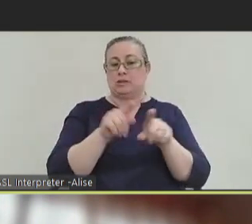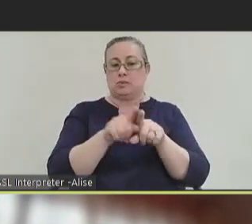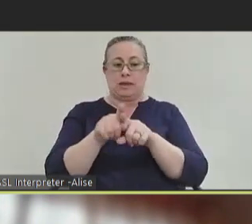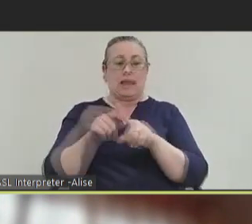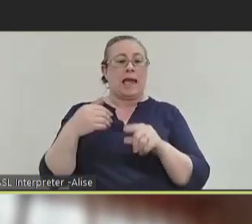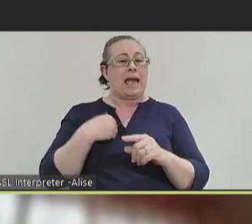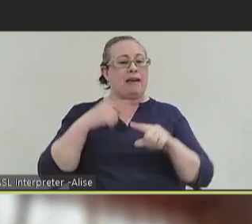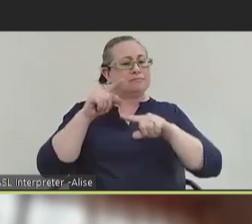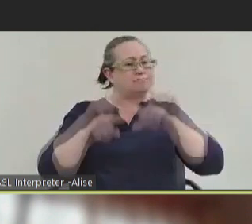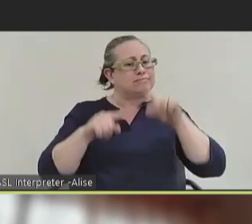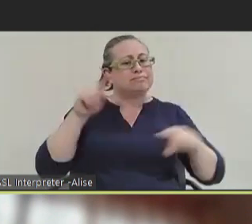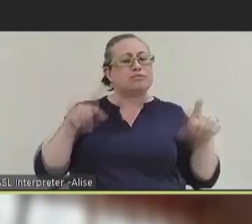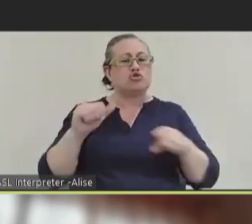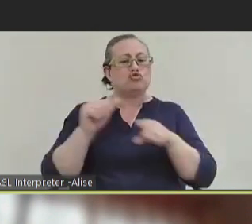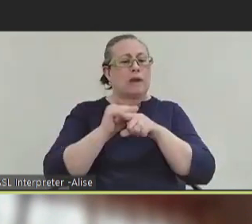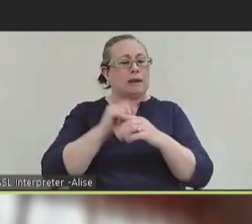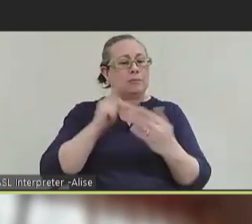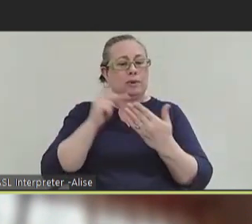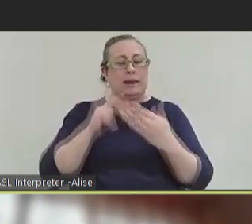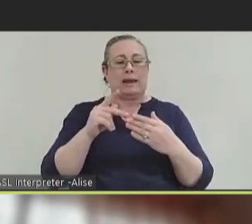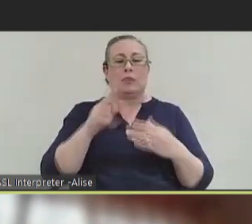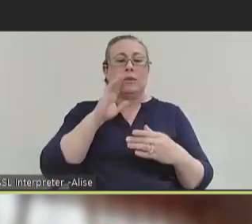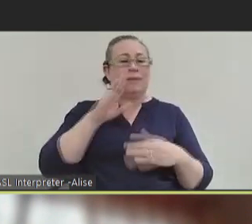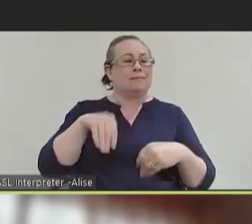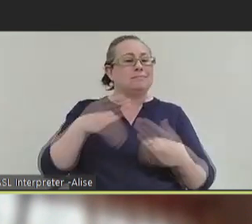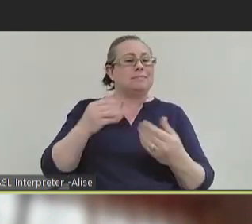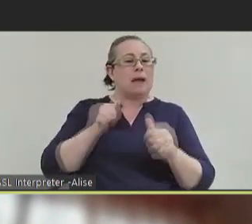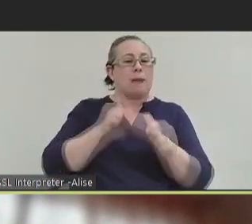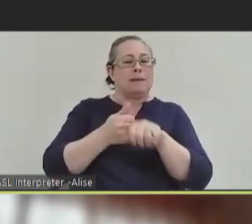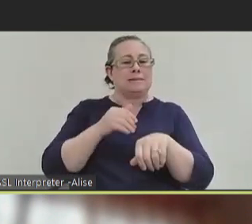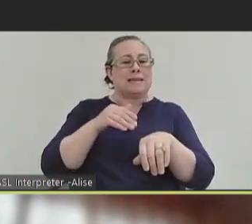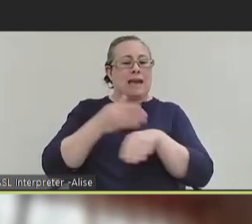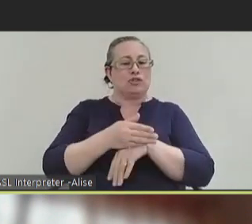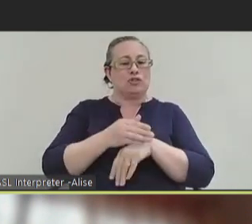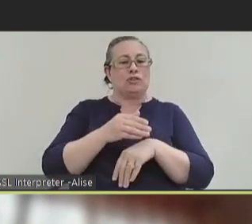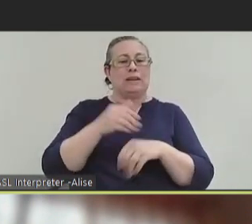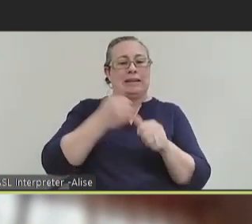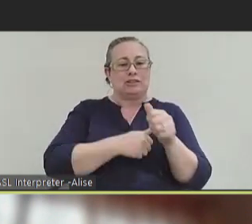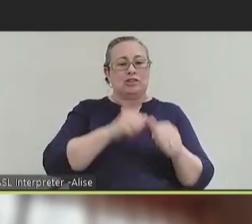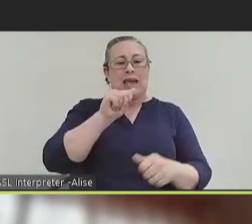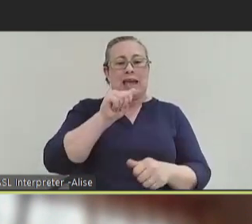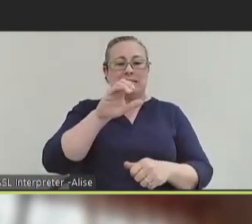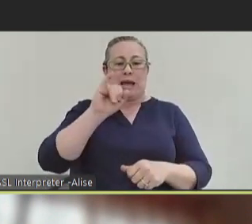giving updates after each ACIP meeting. And then last thing I just want to make folks aware of and